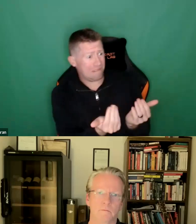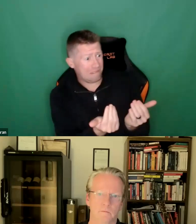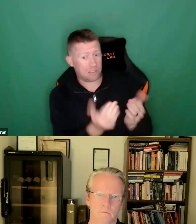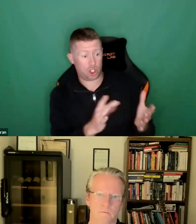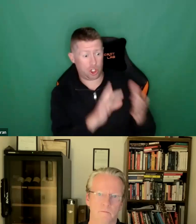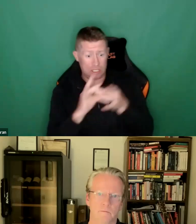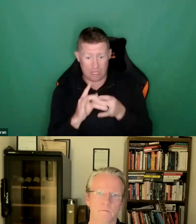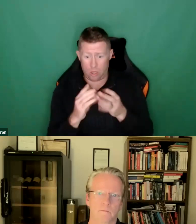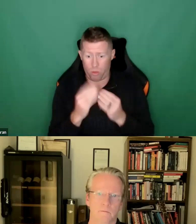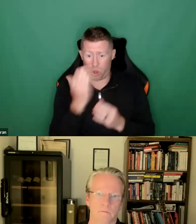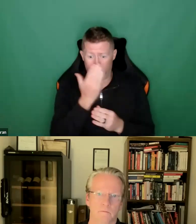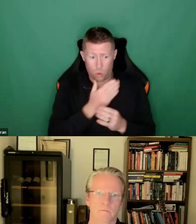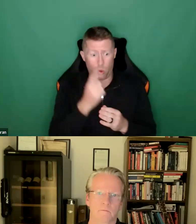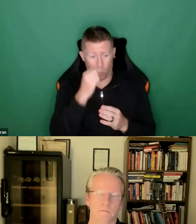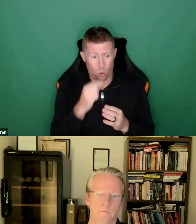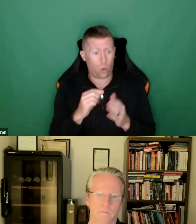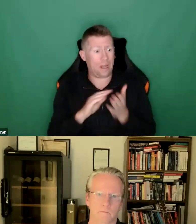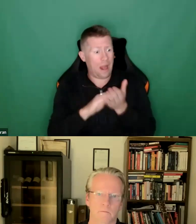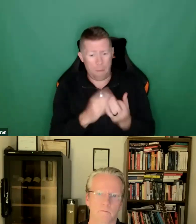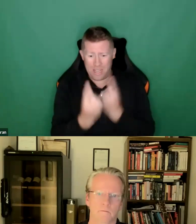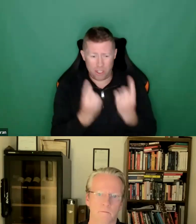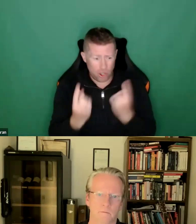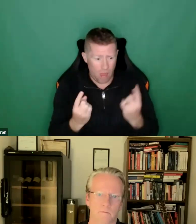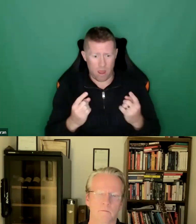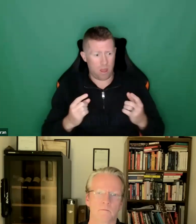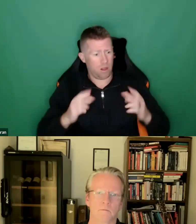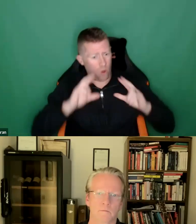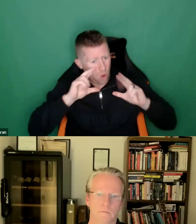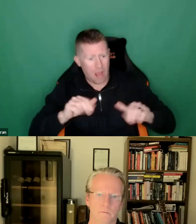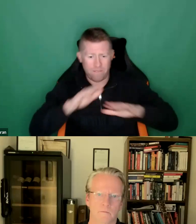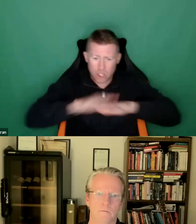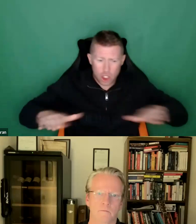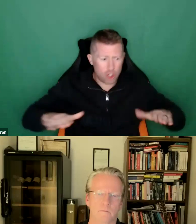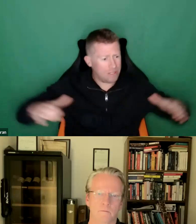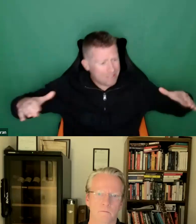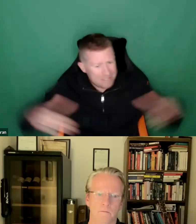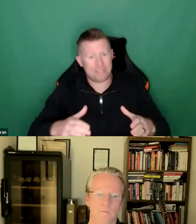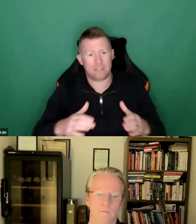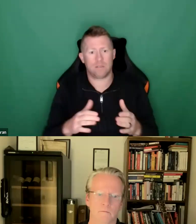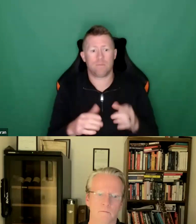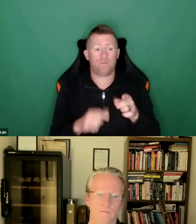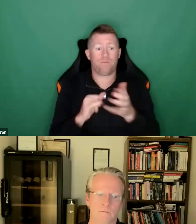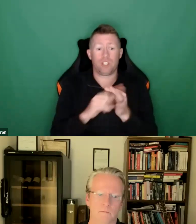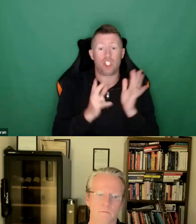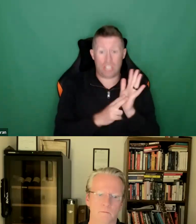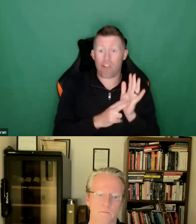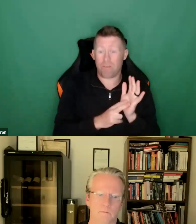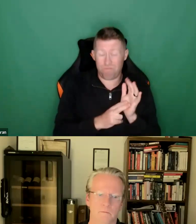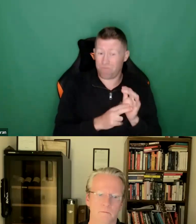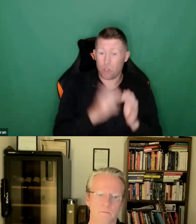that heartbreaking to hear, because you know, they were such a resource, that together with the school could wrap themselves around these kids,